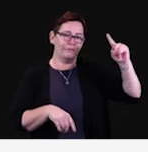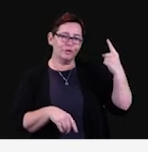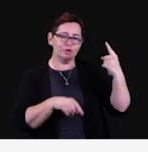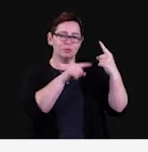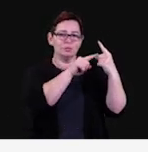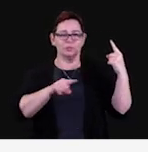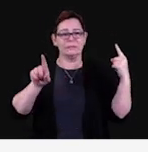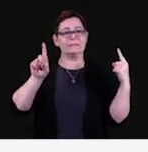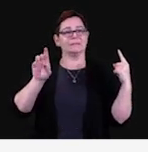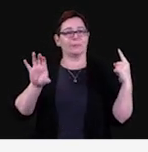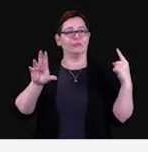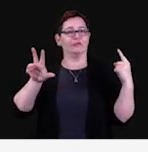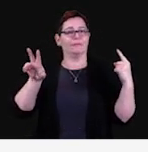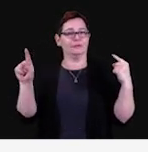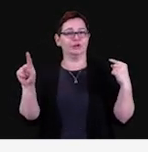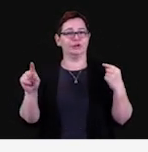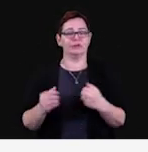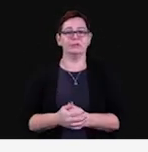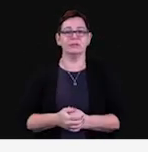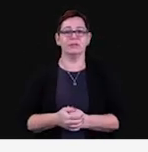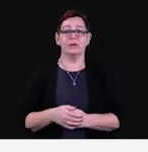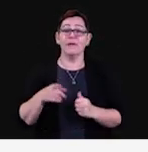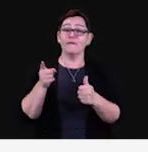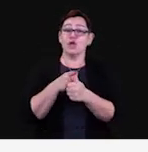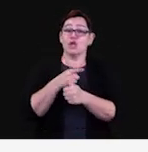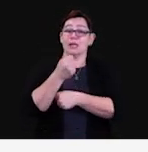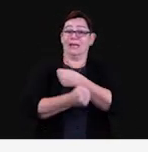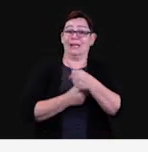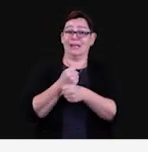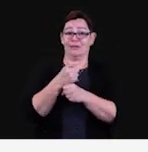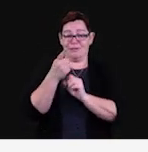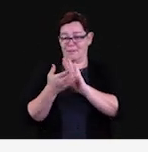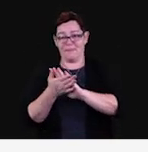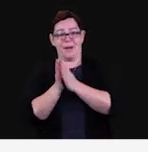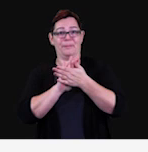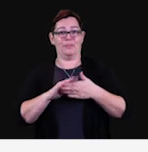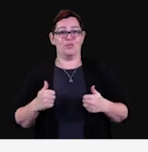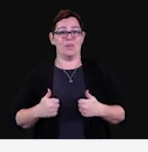For the first year you became a resident of Canada for income tax purposes, your